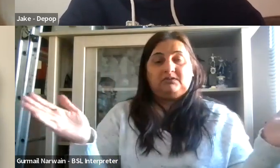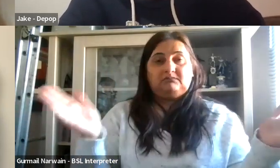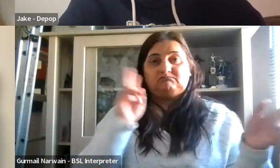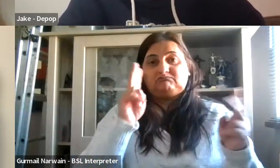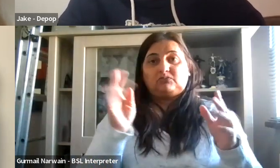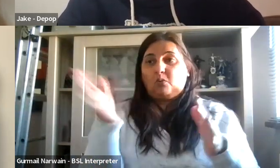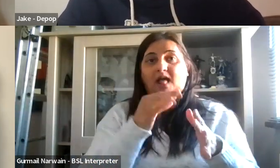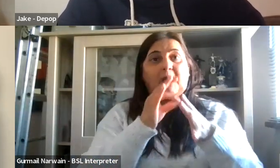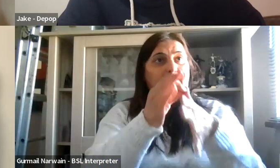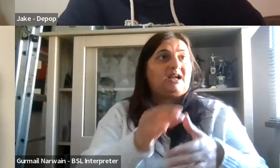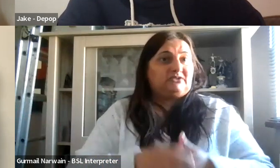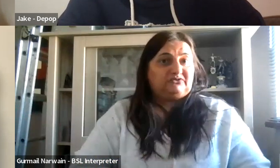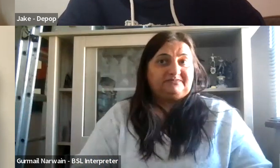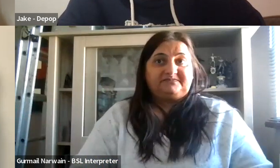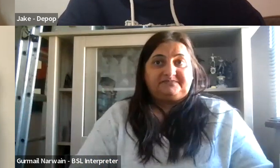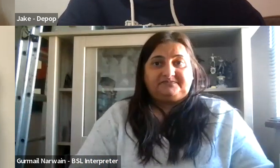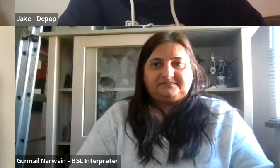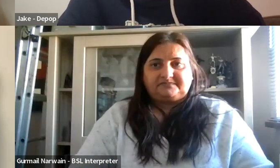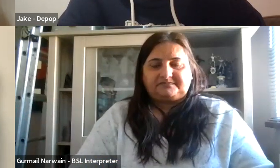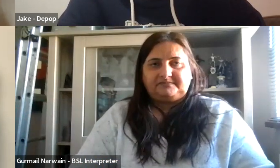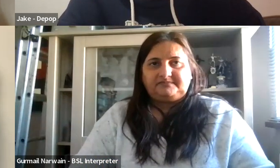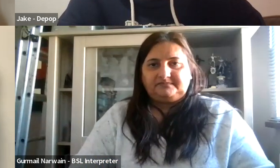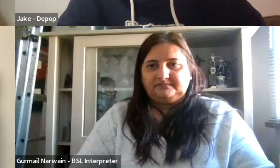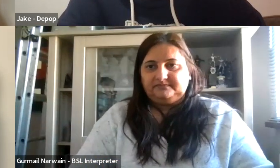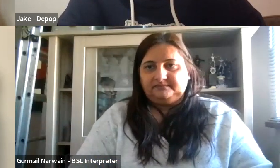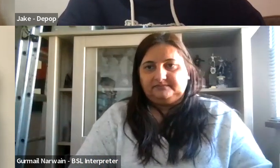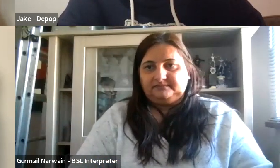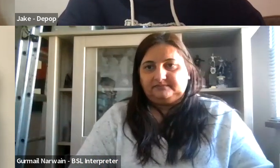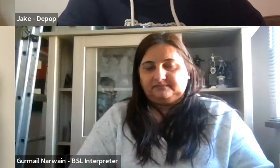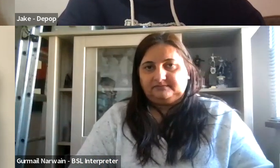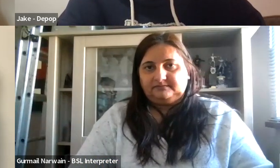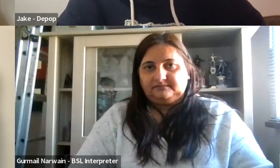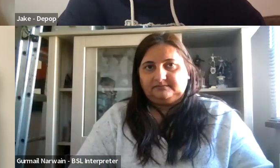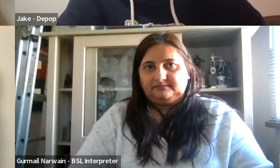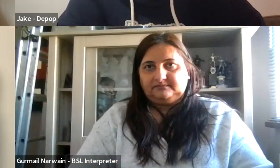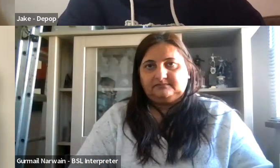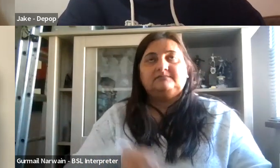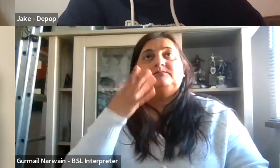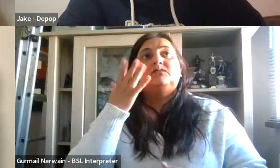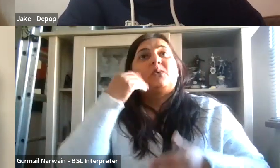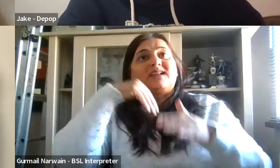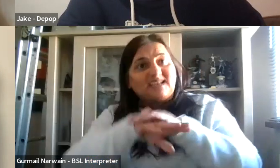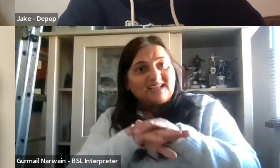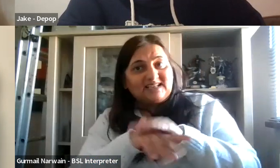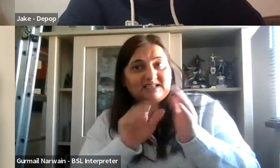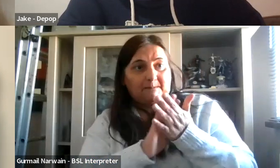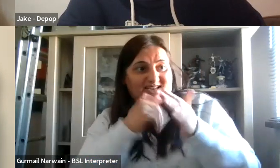requires, it doesn't matter the background that you may have come from, we are open to looking at all applications for sure. Really an end. So once, you know, once, once we're in, you're in that office, you've got,